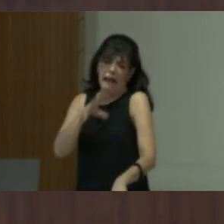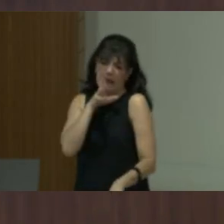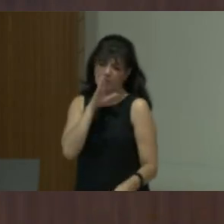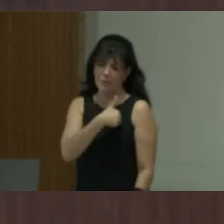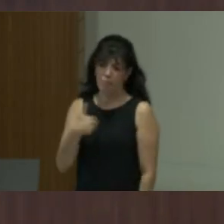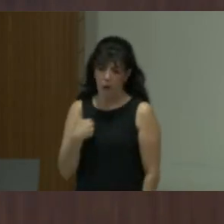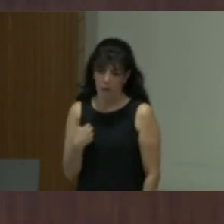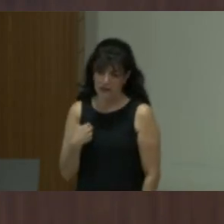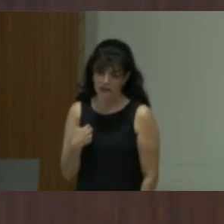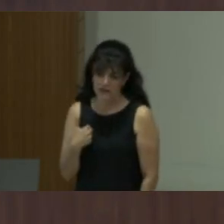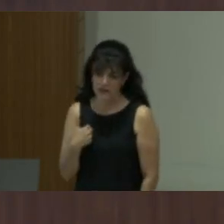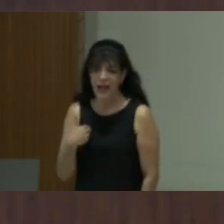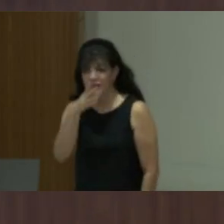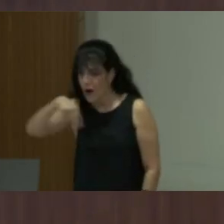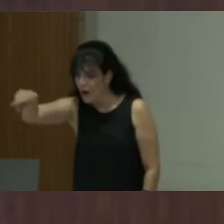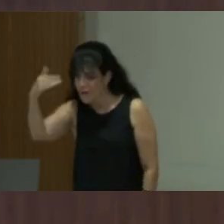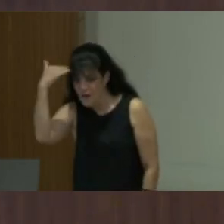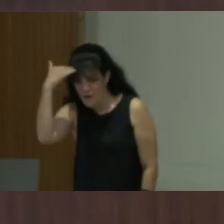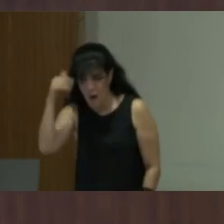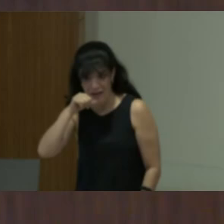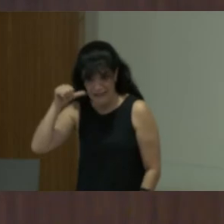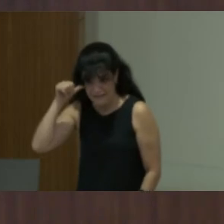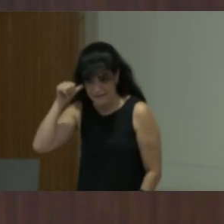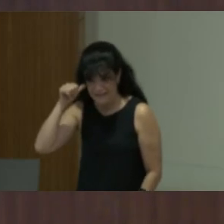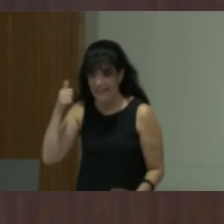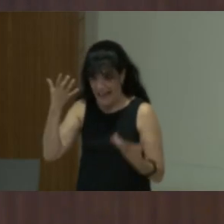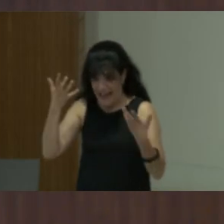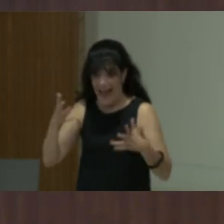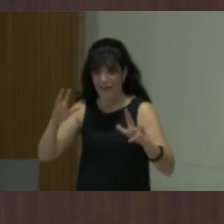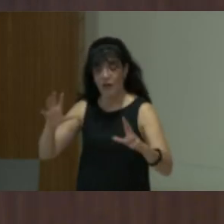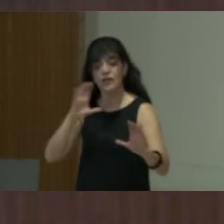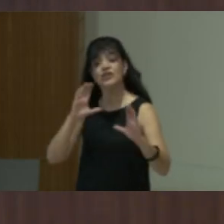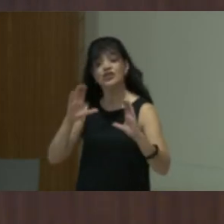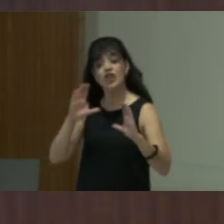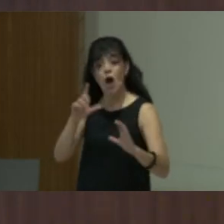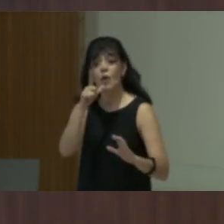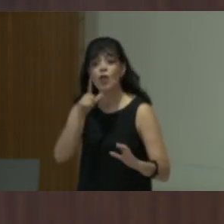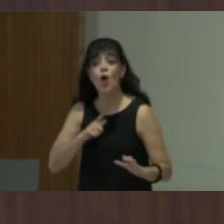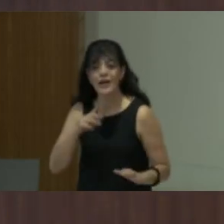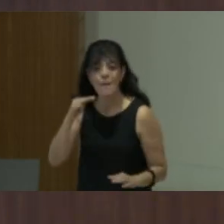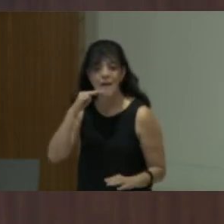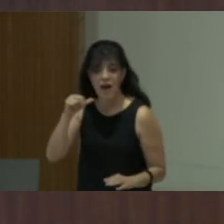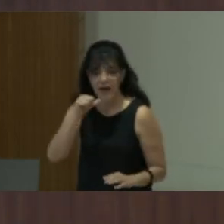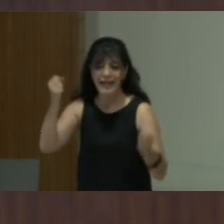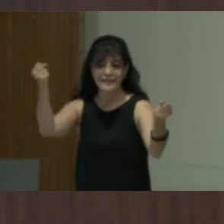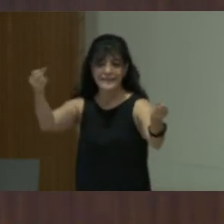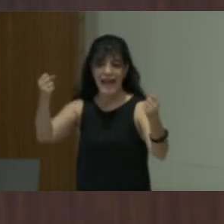And some of you might have noticed yesterday that after he had conversed with Laureen and Maryann, he signed "thank you" to them.